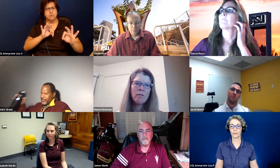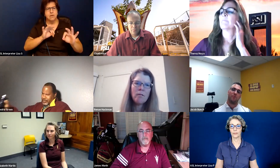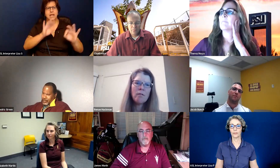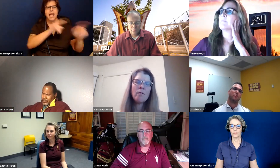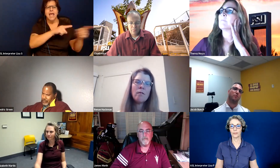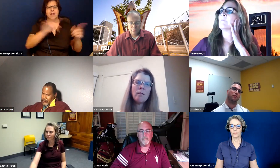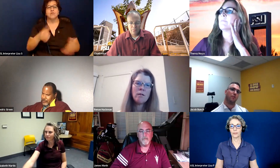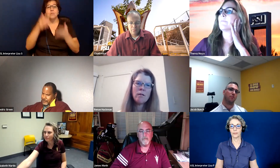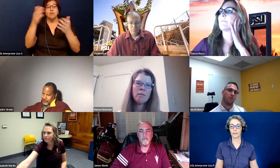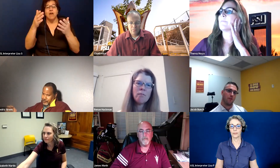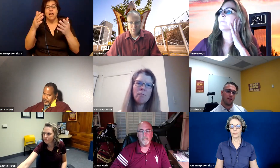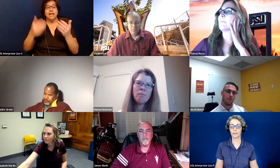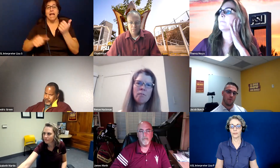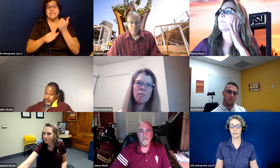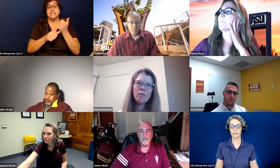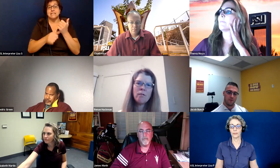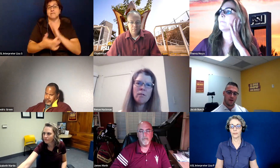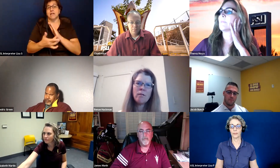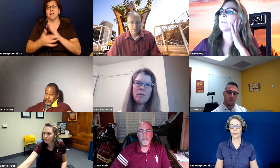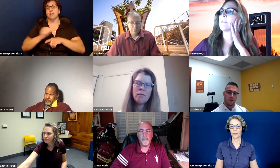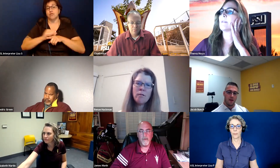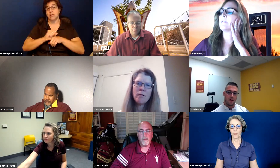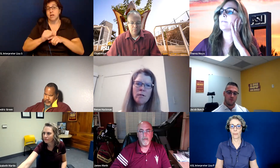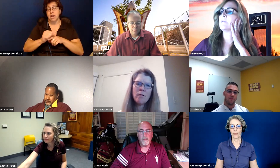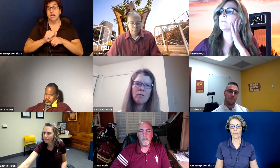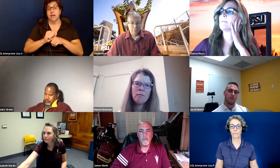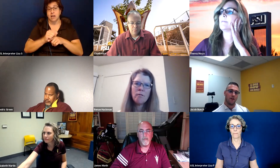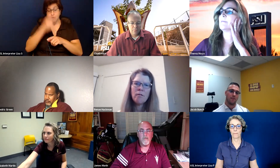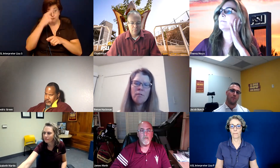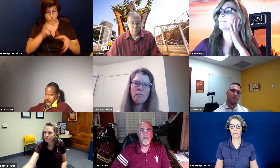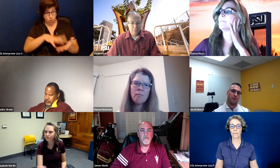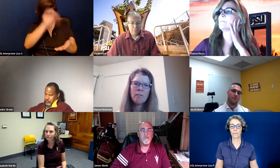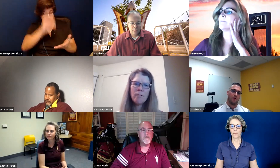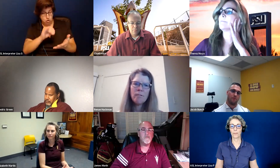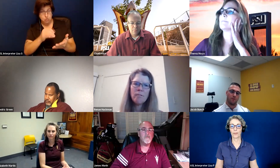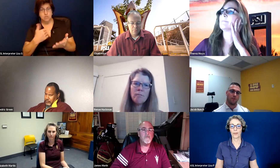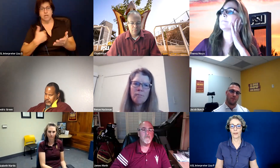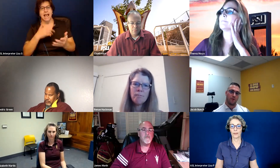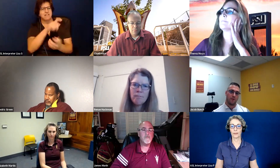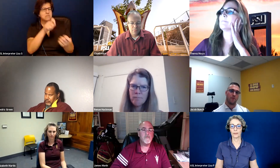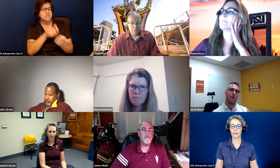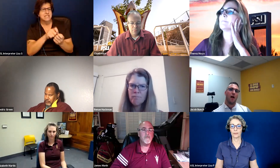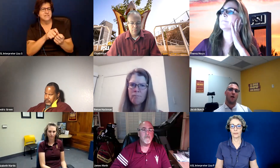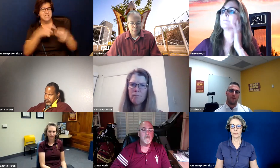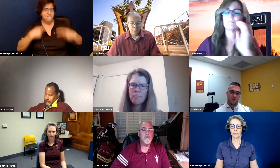specific to students with specific learning disabilities and physical disabilities.